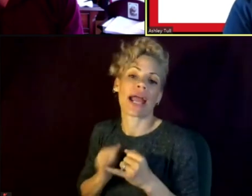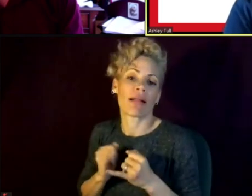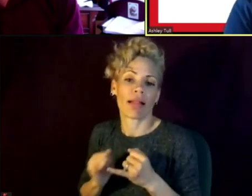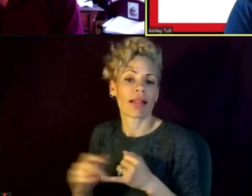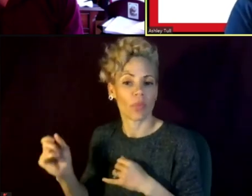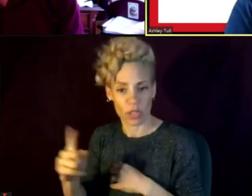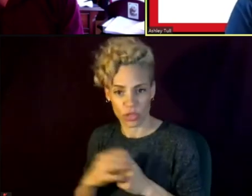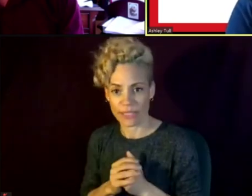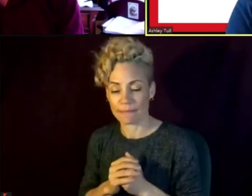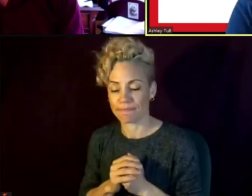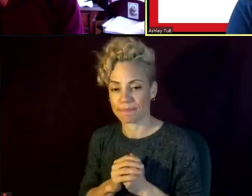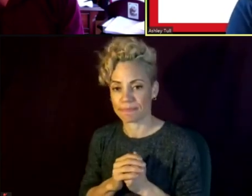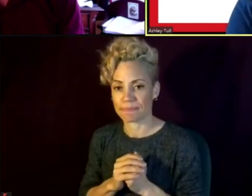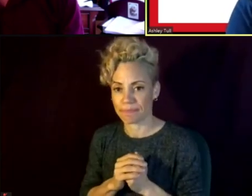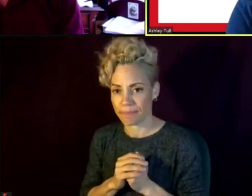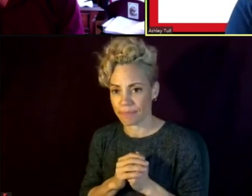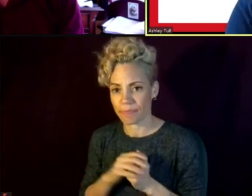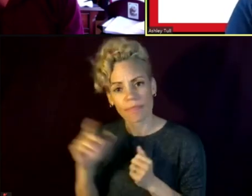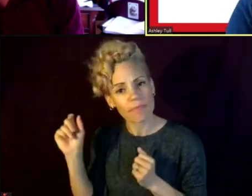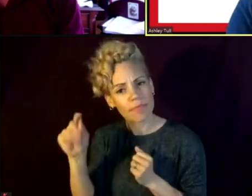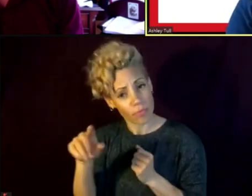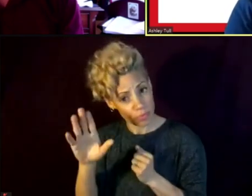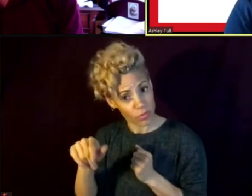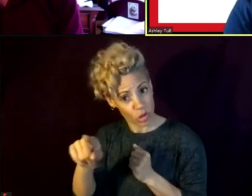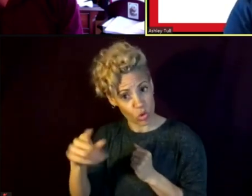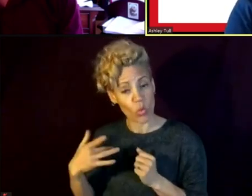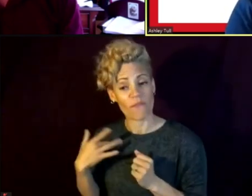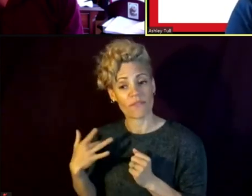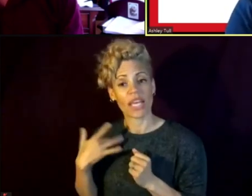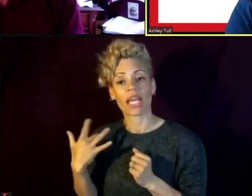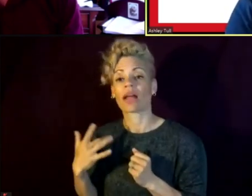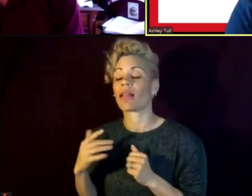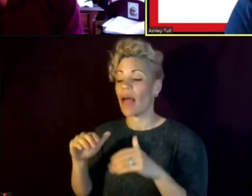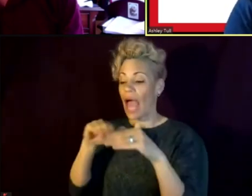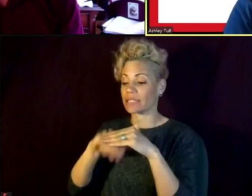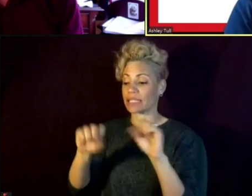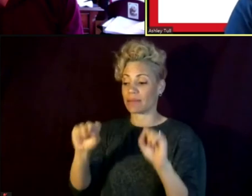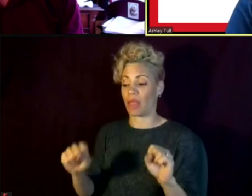do you feel that accessibility, specifically in web technology